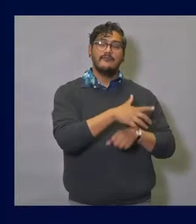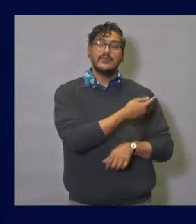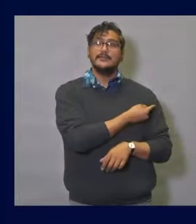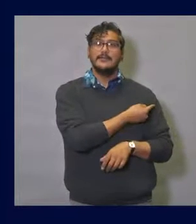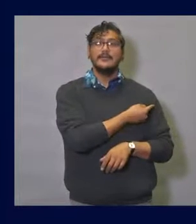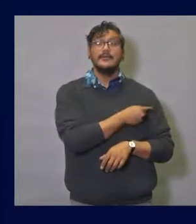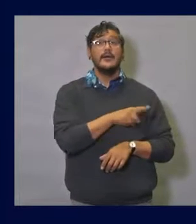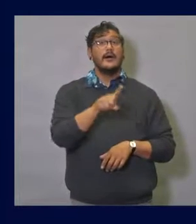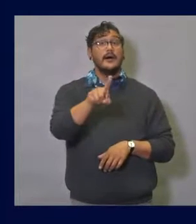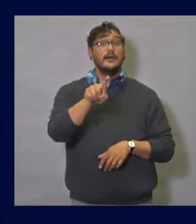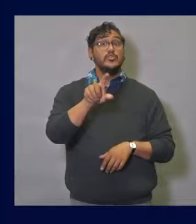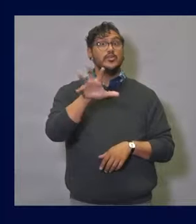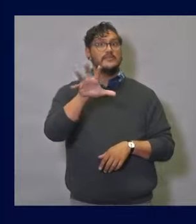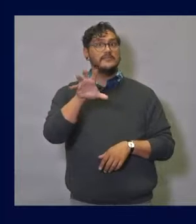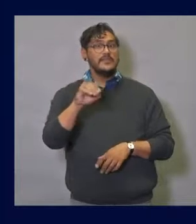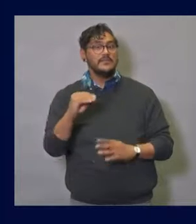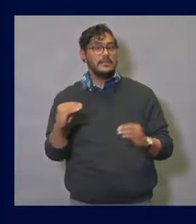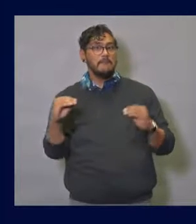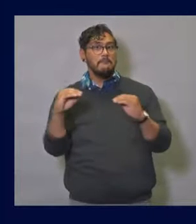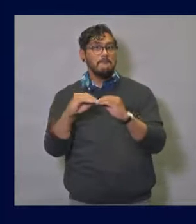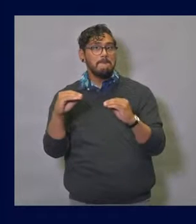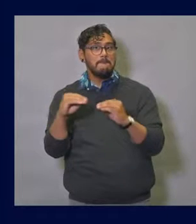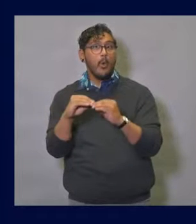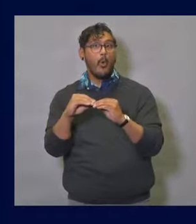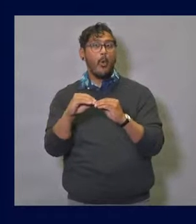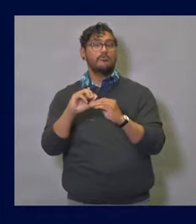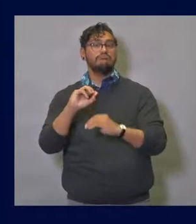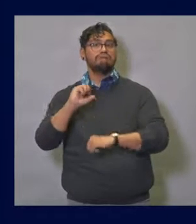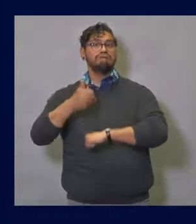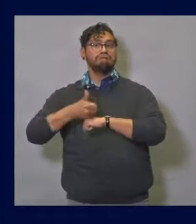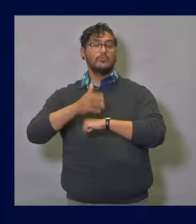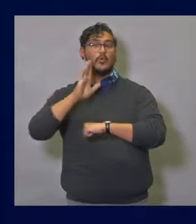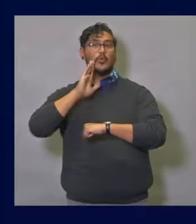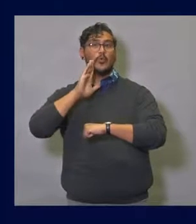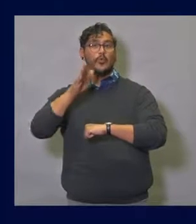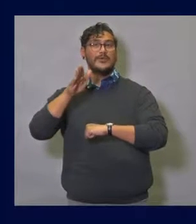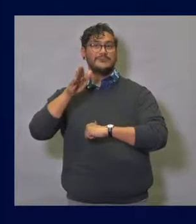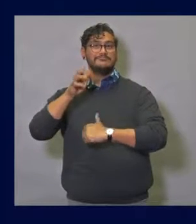IN THE COMING WEEKS, AN